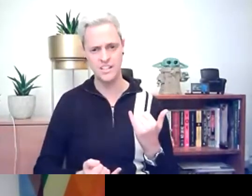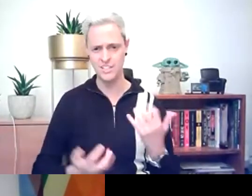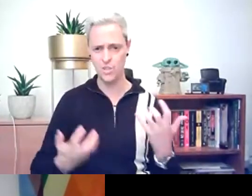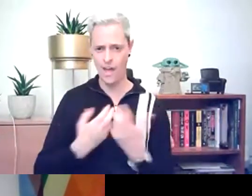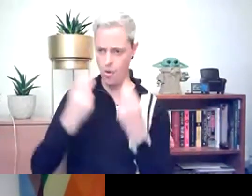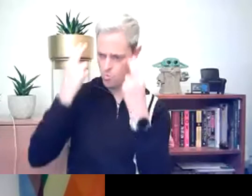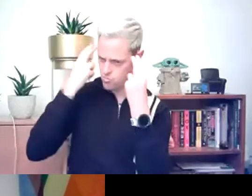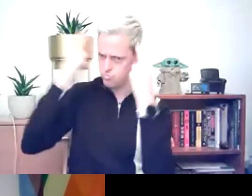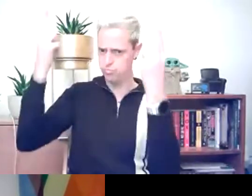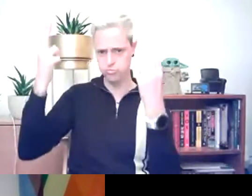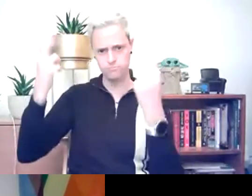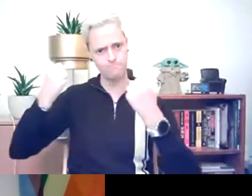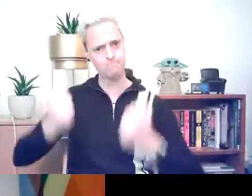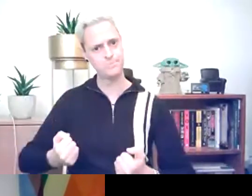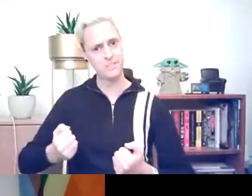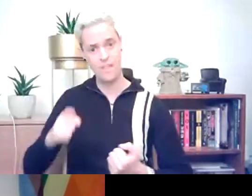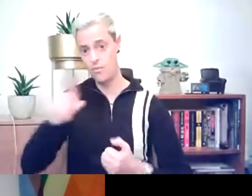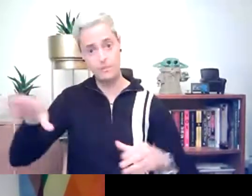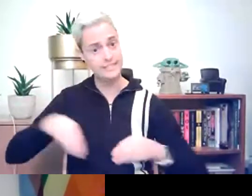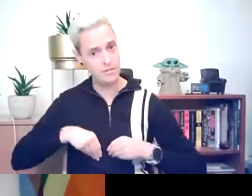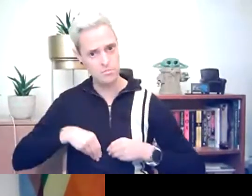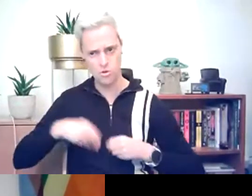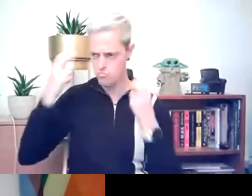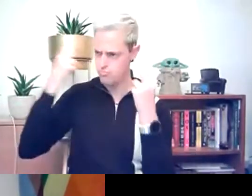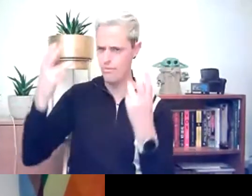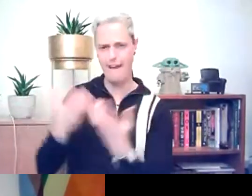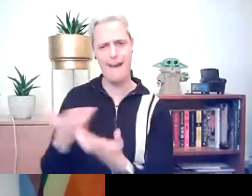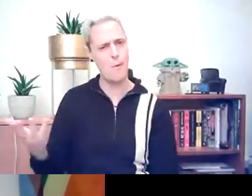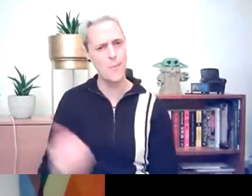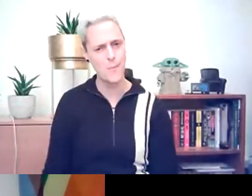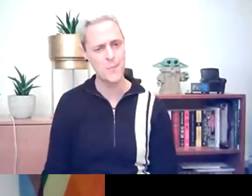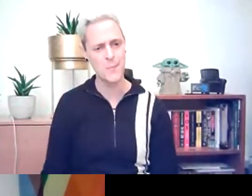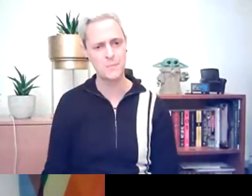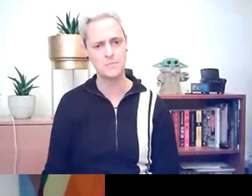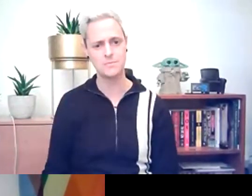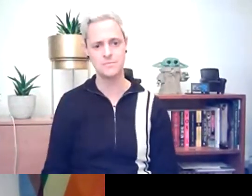people with no acceptance. 18:50:55 So difficult I'm so sorry that this